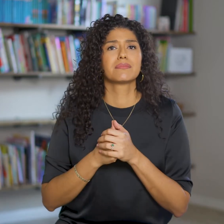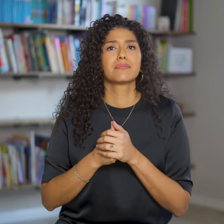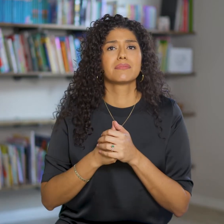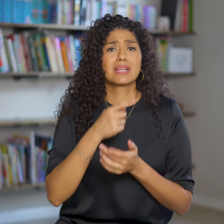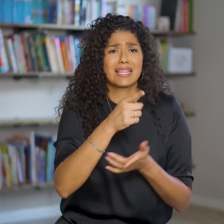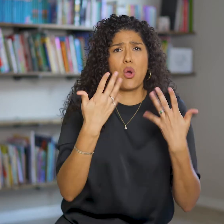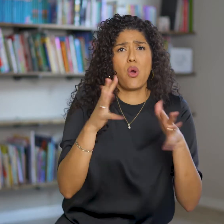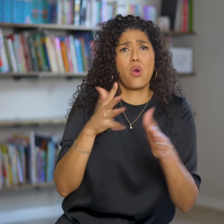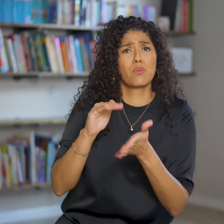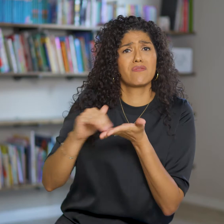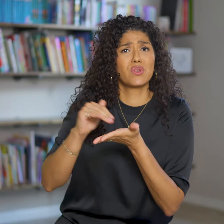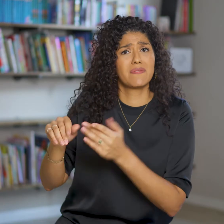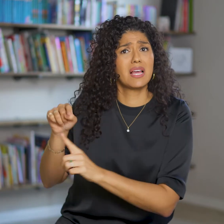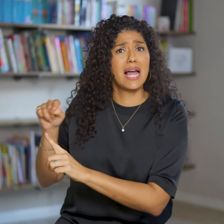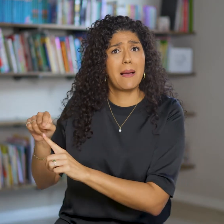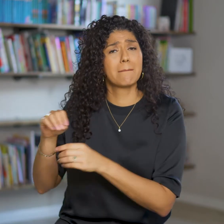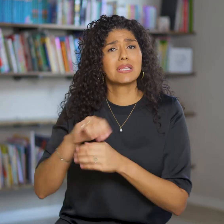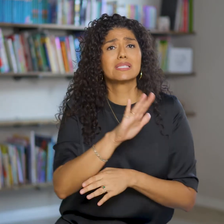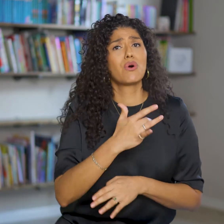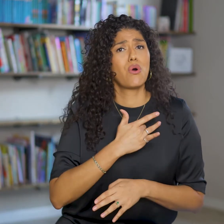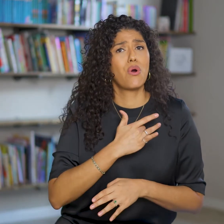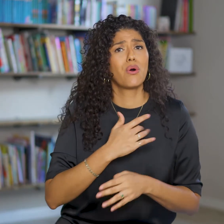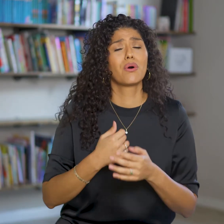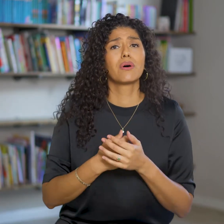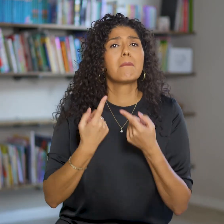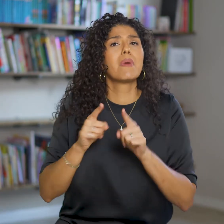He’s already forgiven Absalom in his heart,